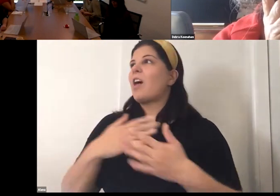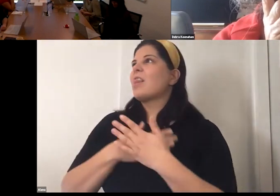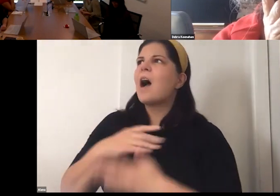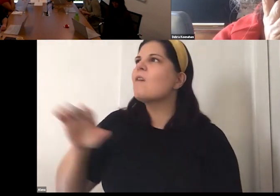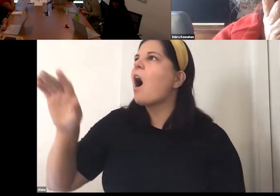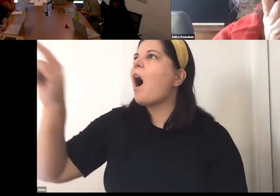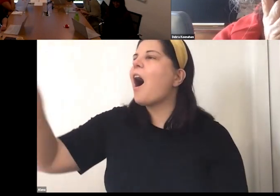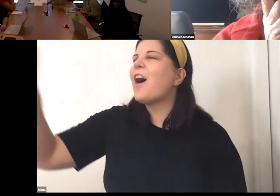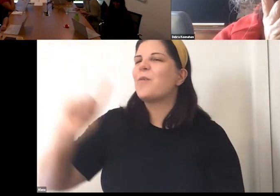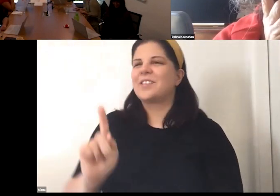Children love it.